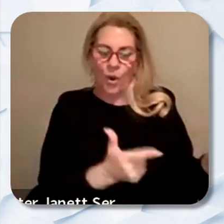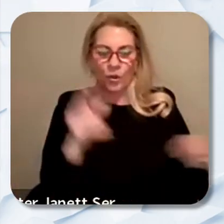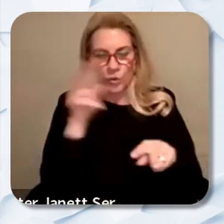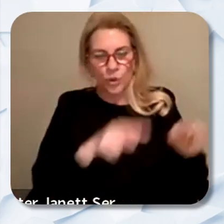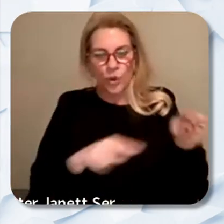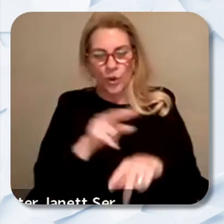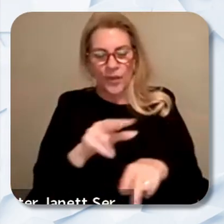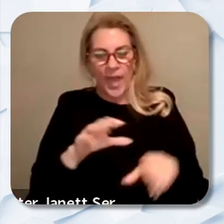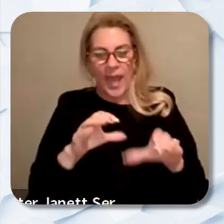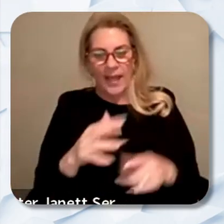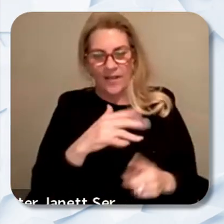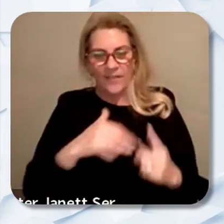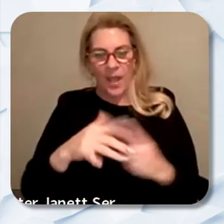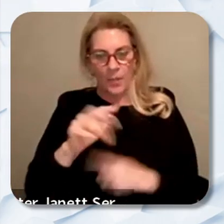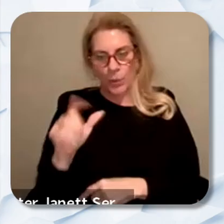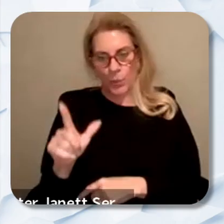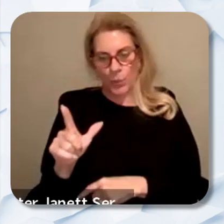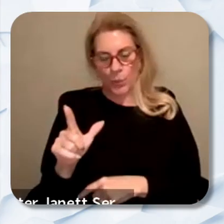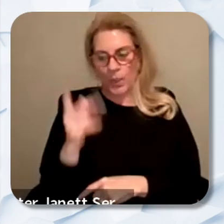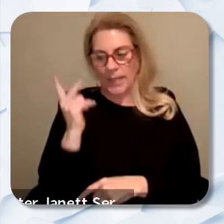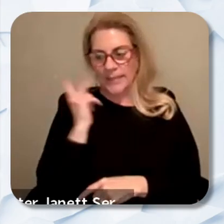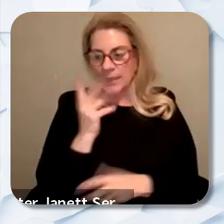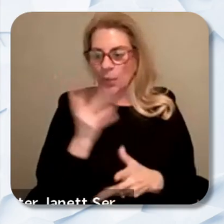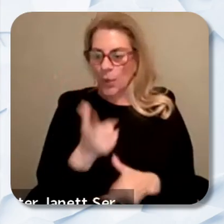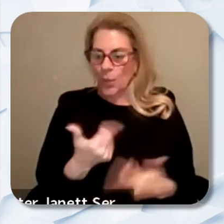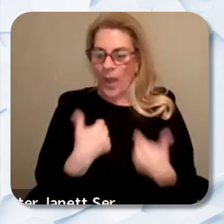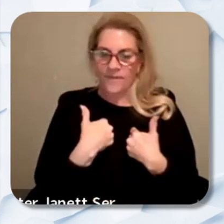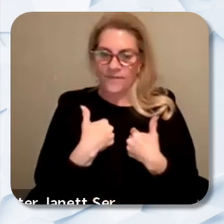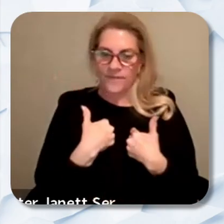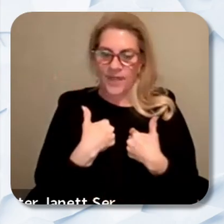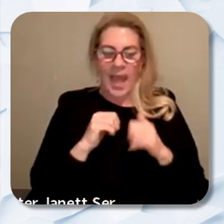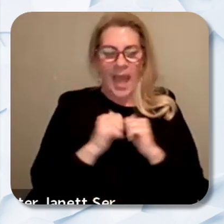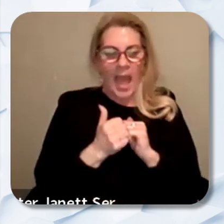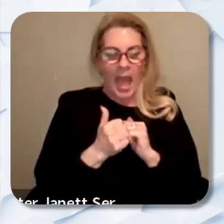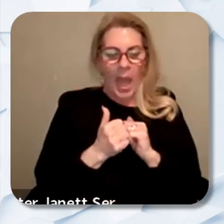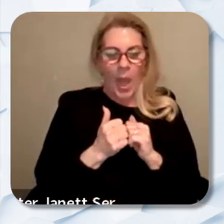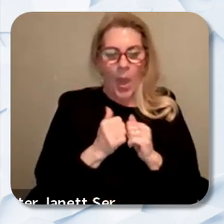CLASS environment tool and kind of see what you have and how those materials go hand in